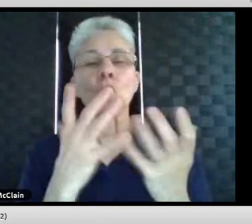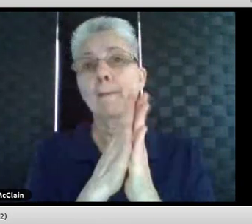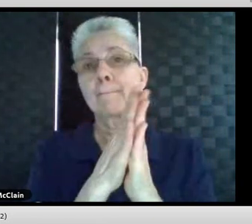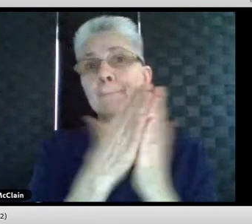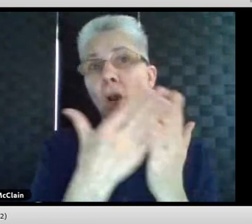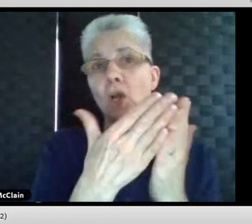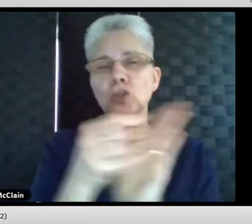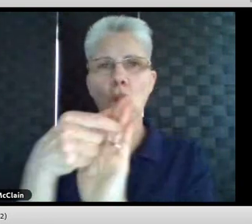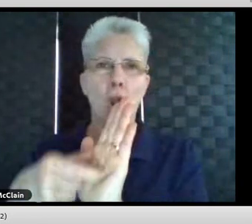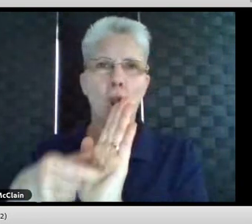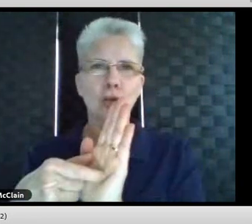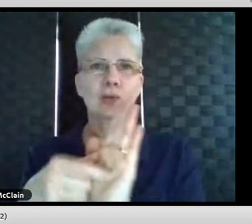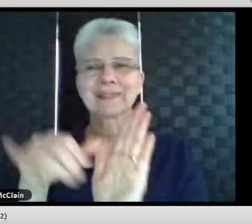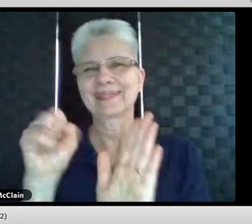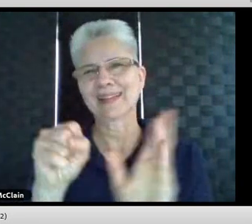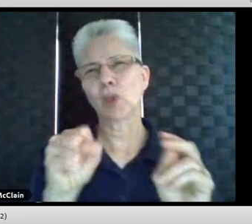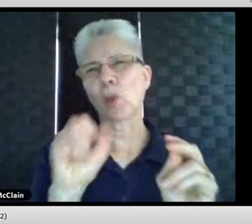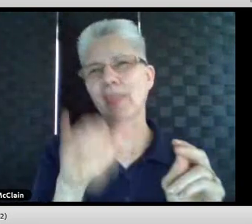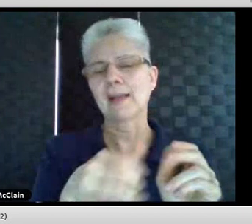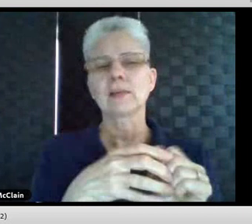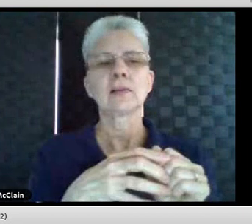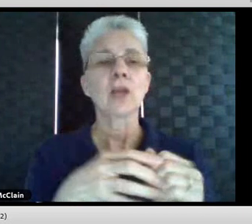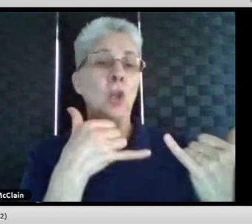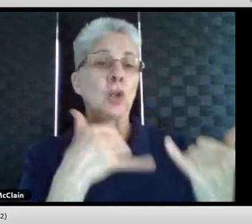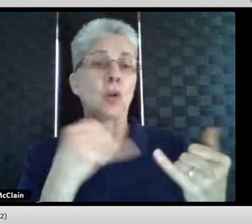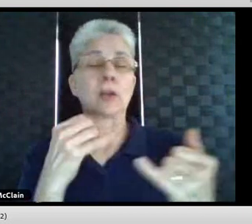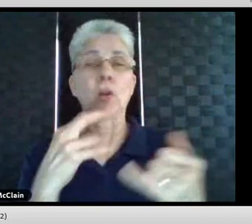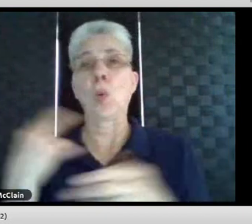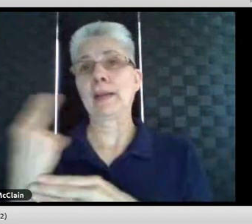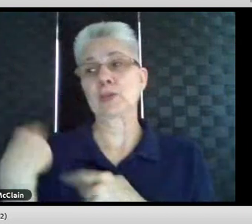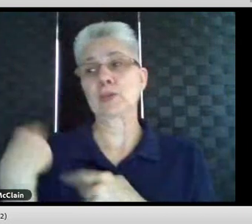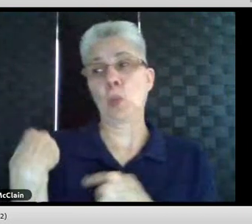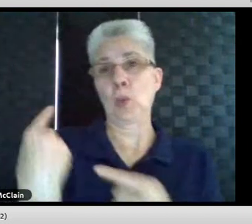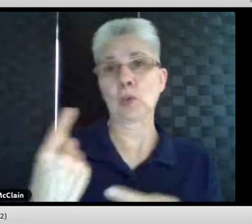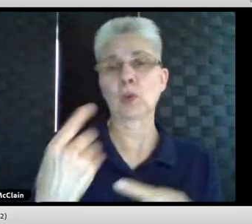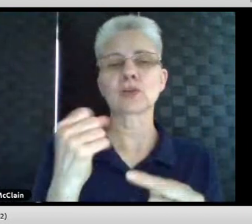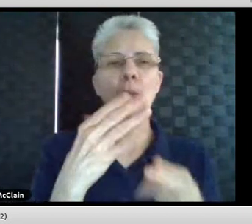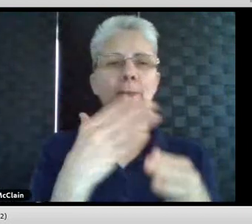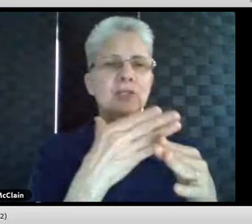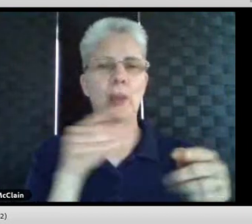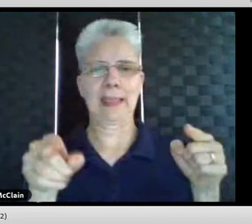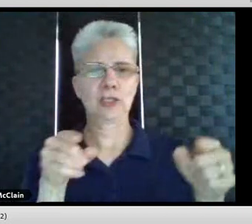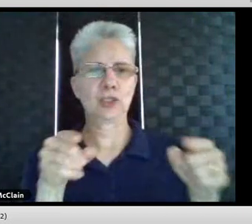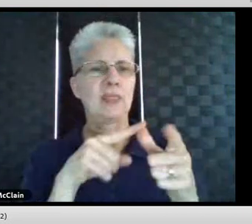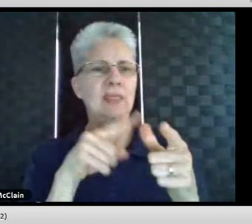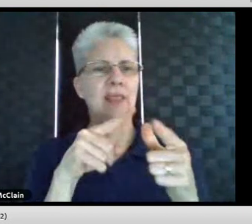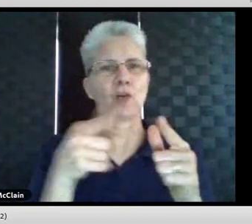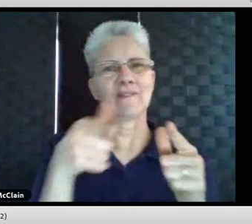That's kind of a yes-or-no question. "Current or historical?" And so between the two, you know, you kind of flip-flop